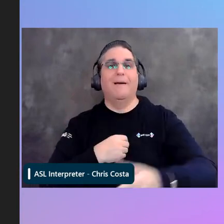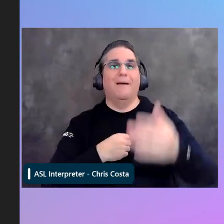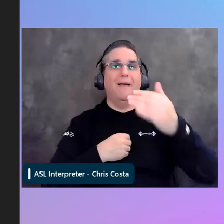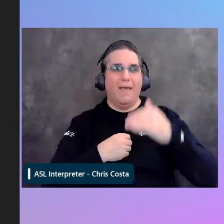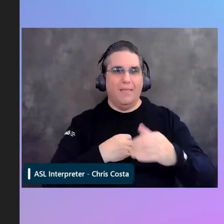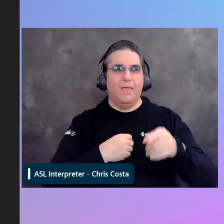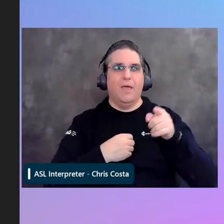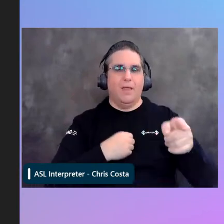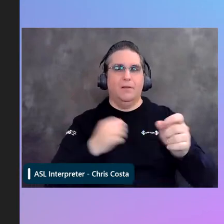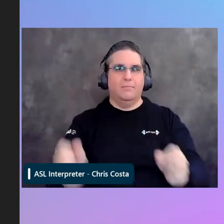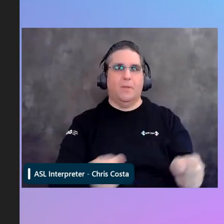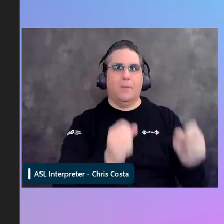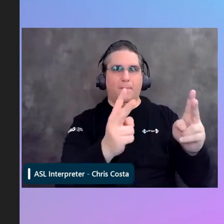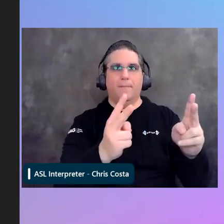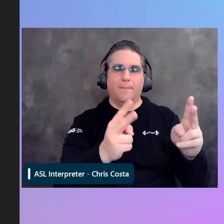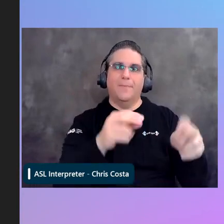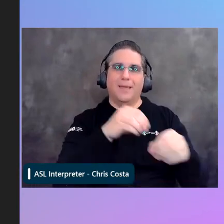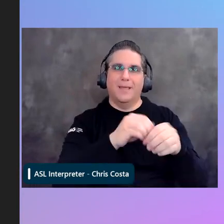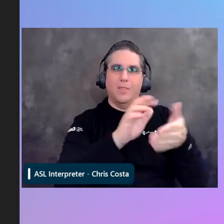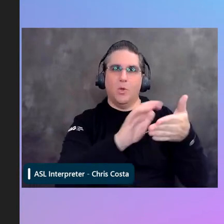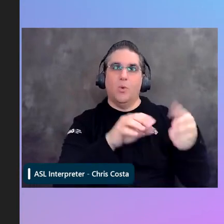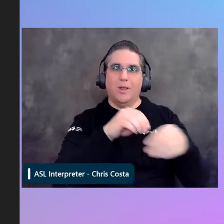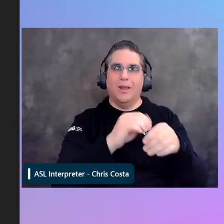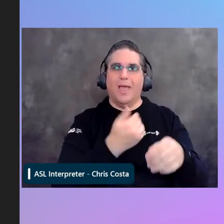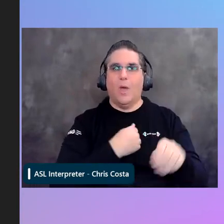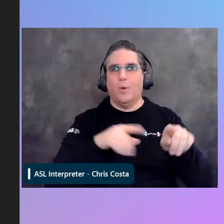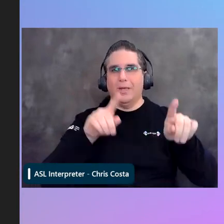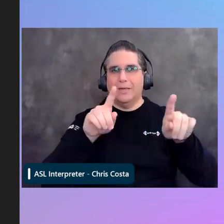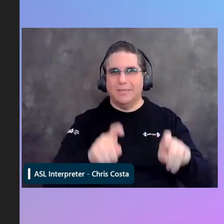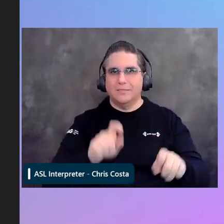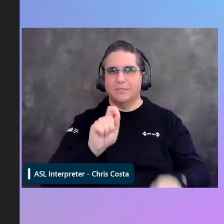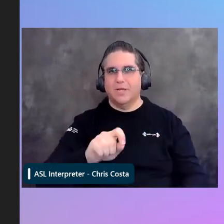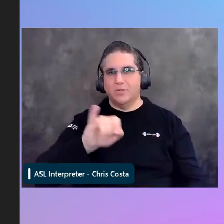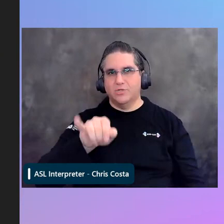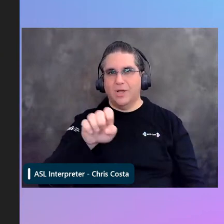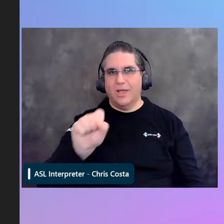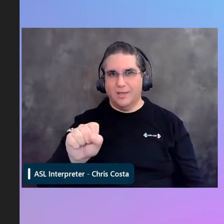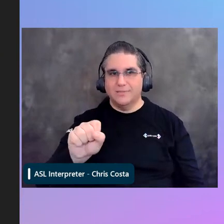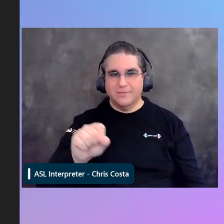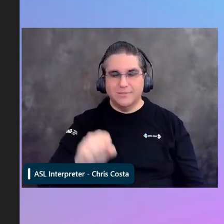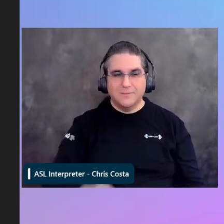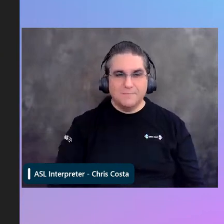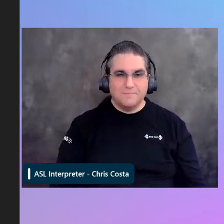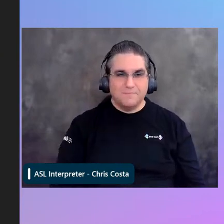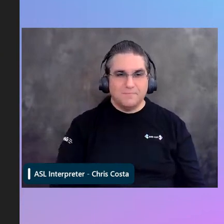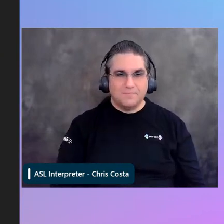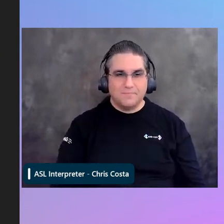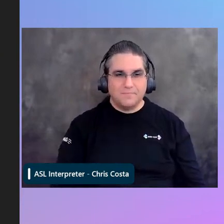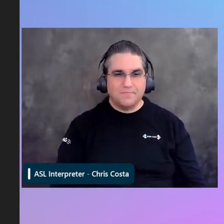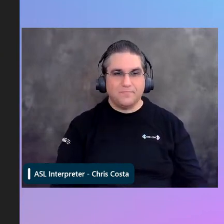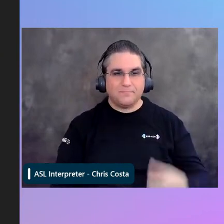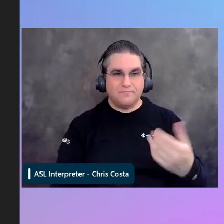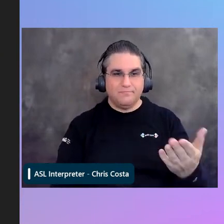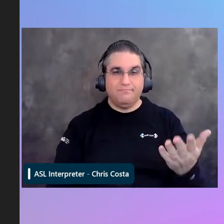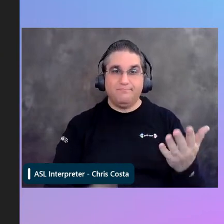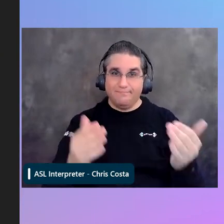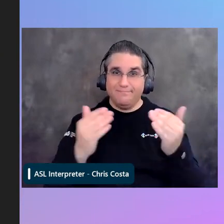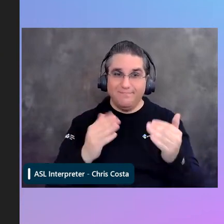our Test.js. The next feature we will showcase is using inline